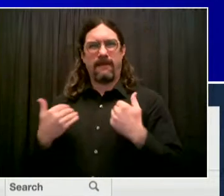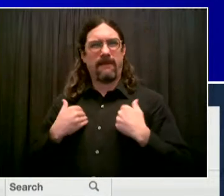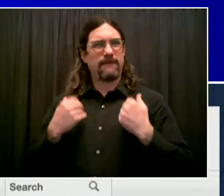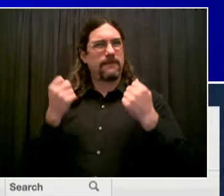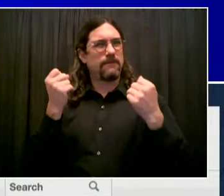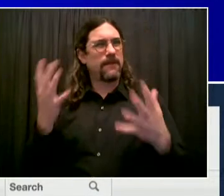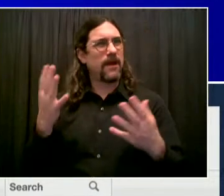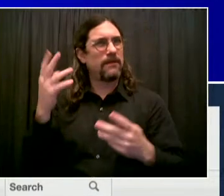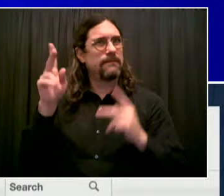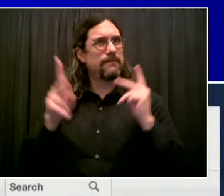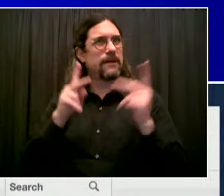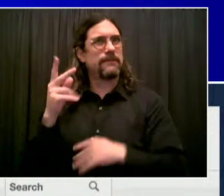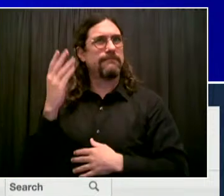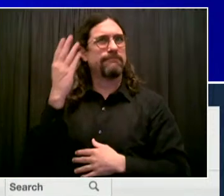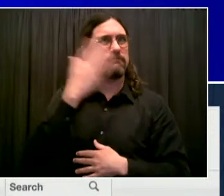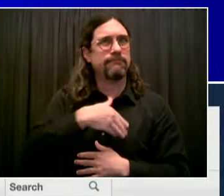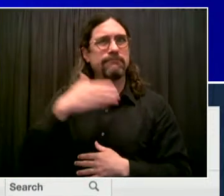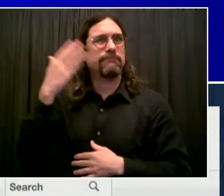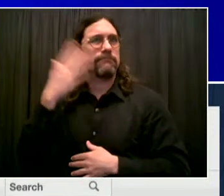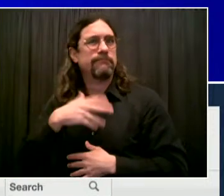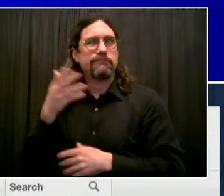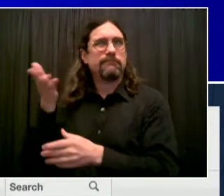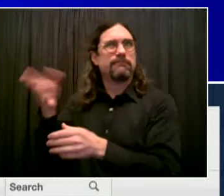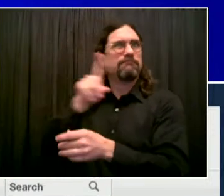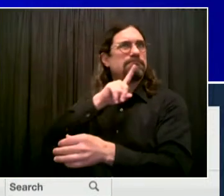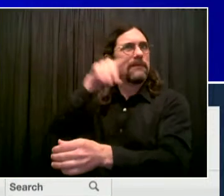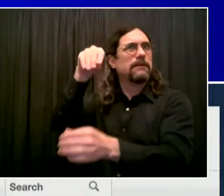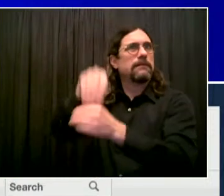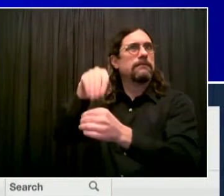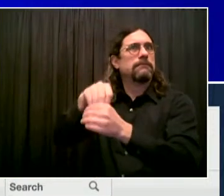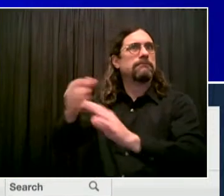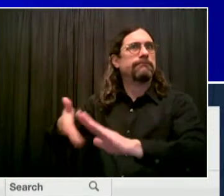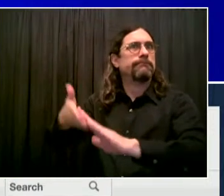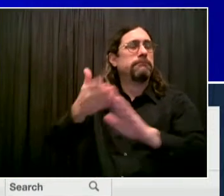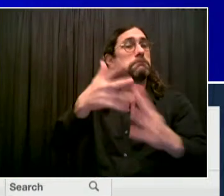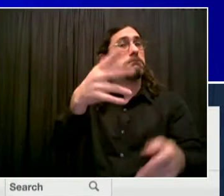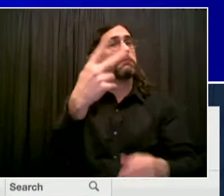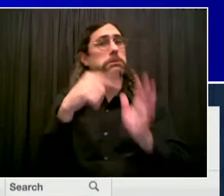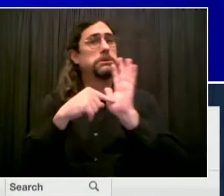CONVERSATION THEY DESERVE I'M